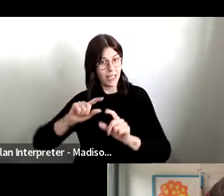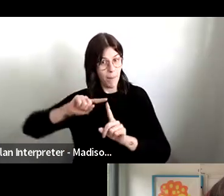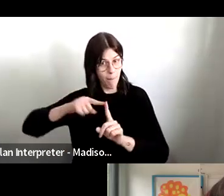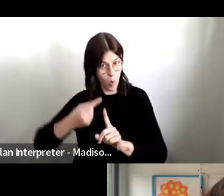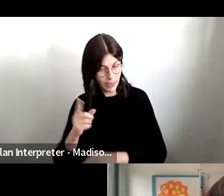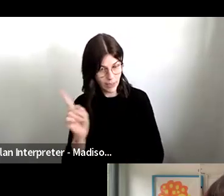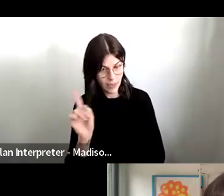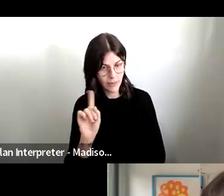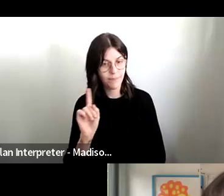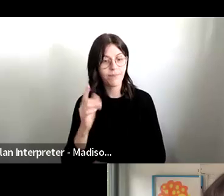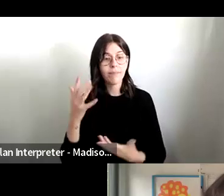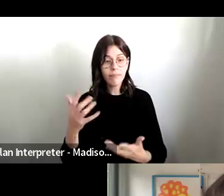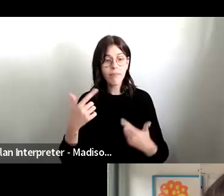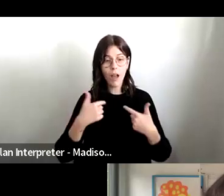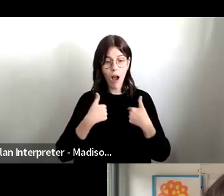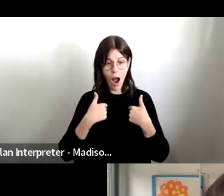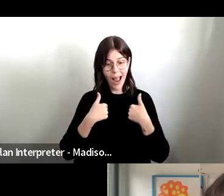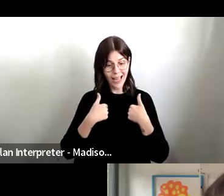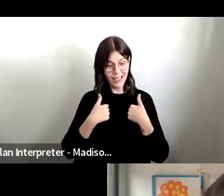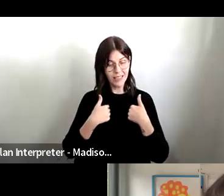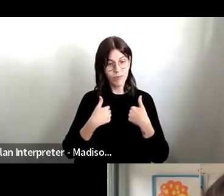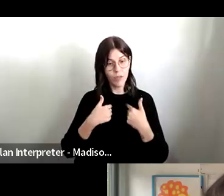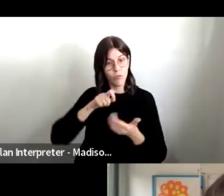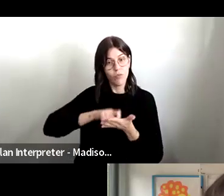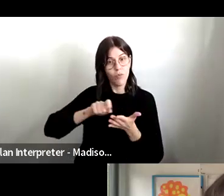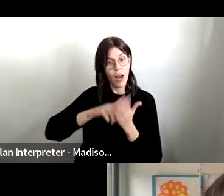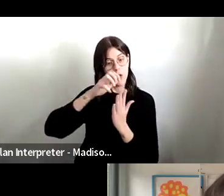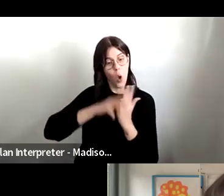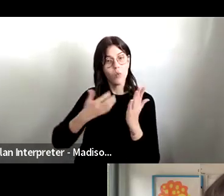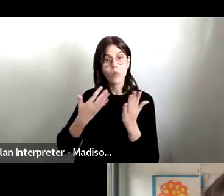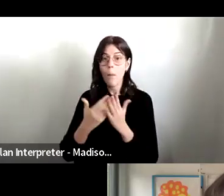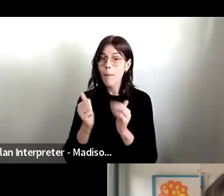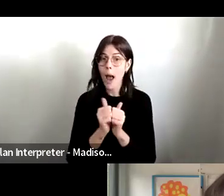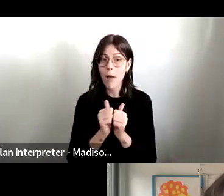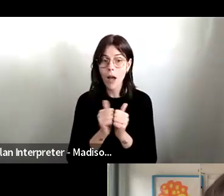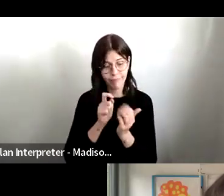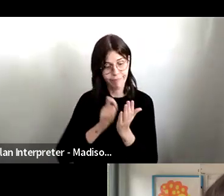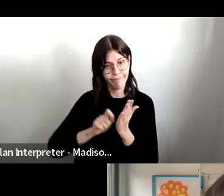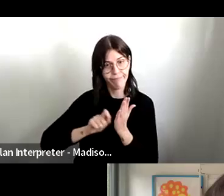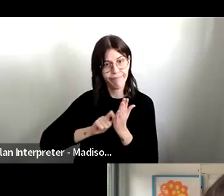to then capture a lot of my notes on a notepad outside the system, because then I can just kind